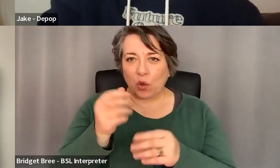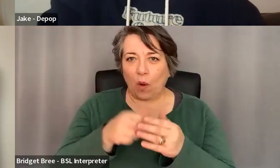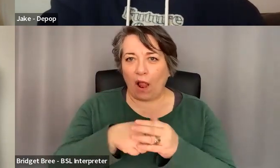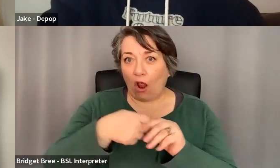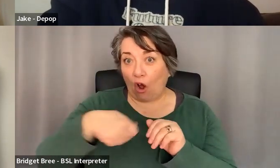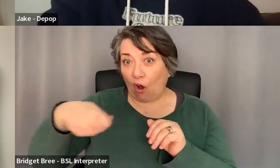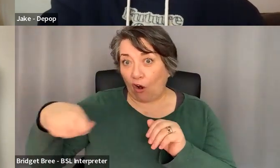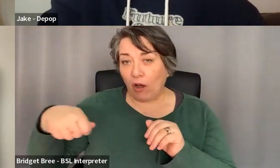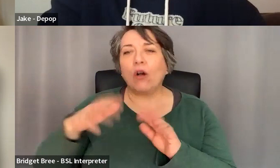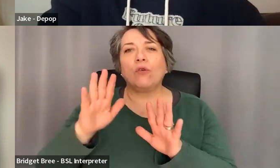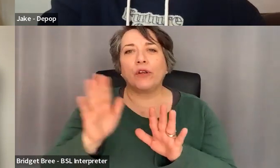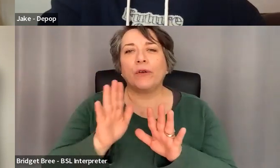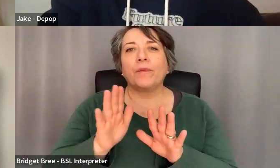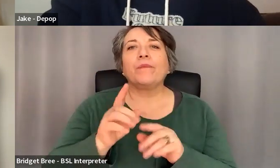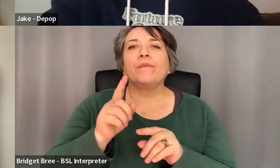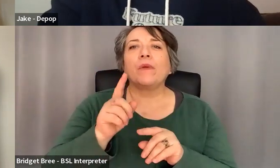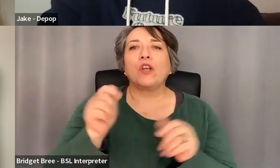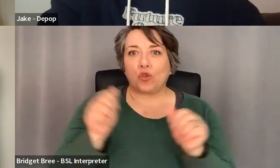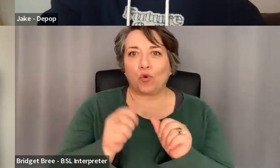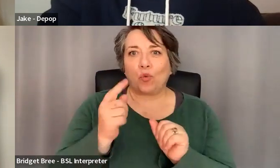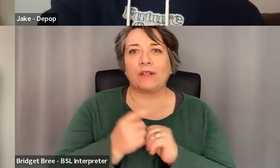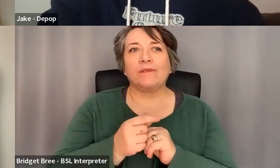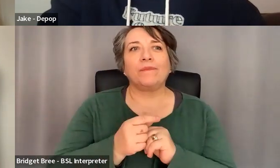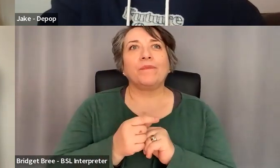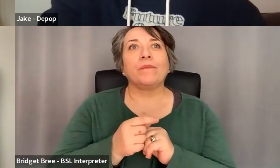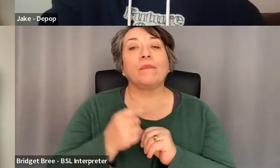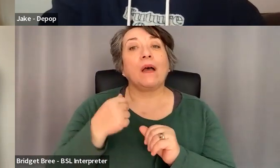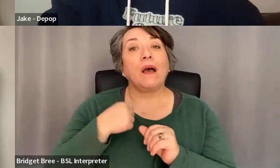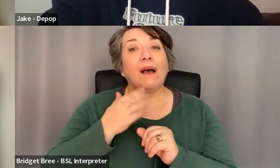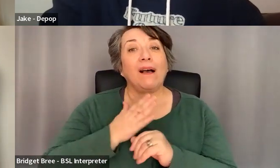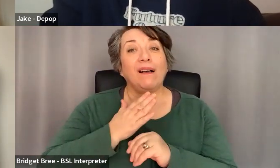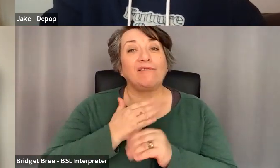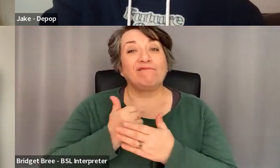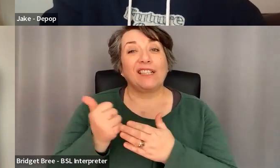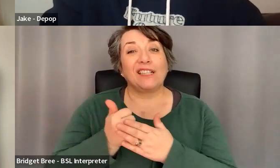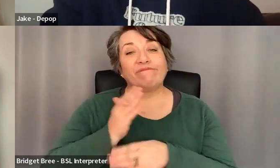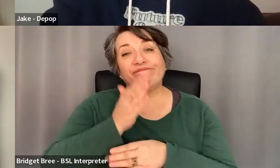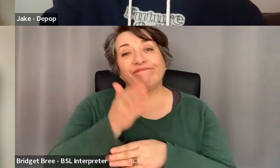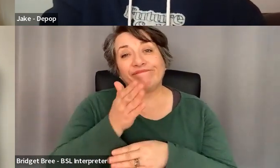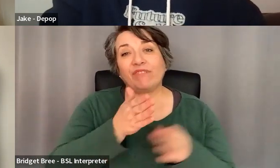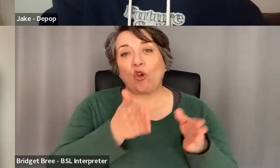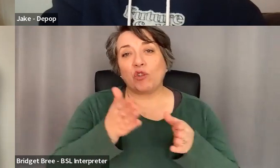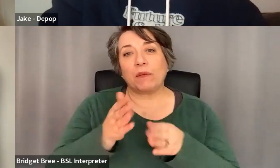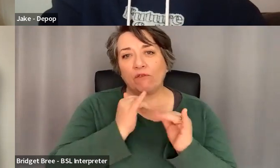It's something we can take away and have a think about for sure. Rona. Thanks. I have to go for regular testing at hospitals. I have I have a long one. It's a flexibility within ours. I think you have said your.